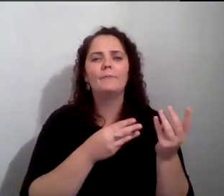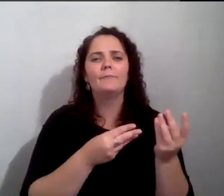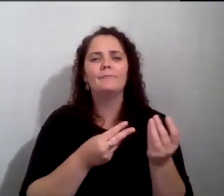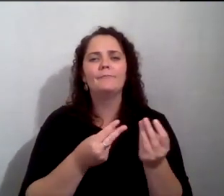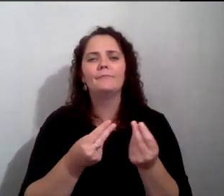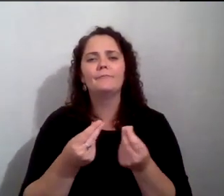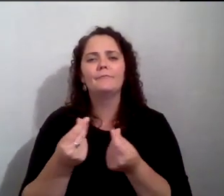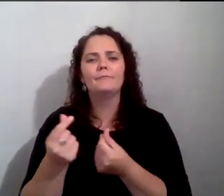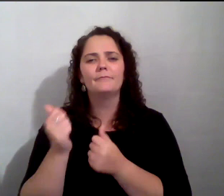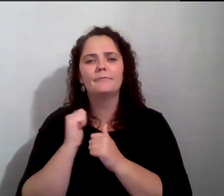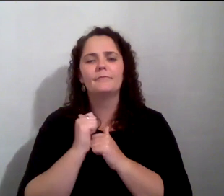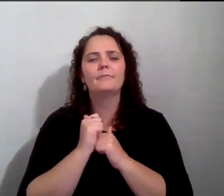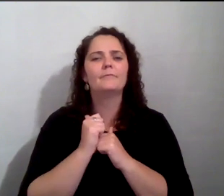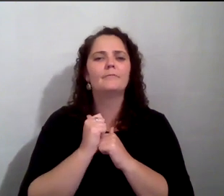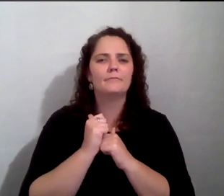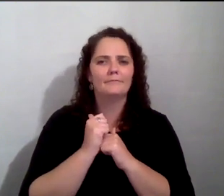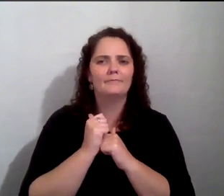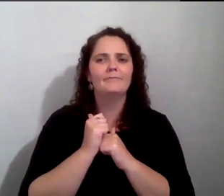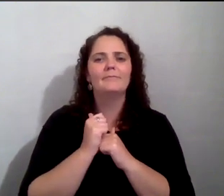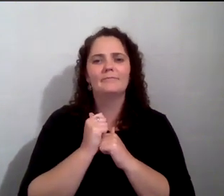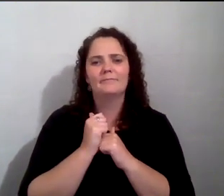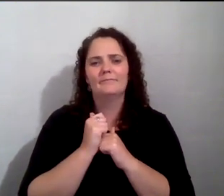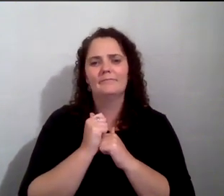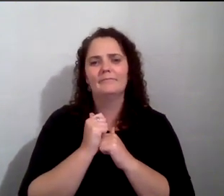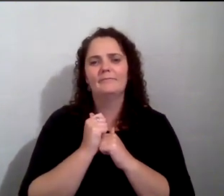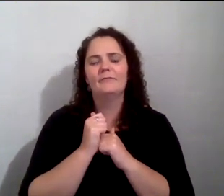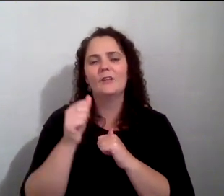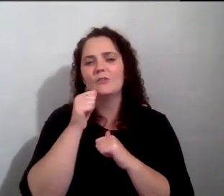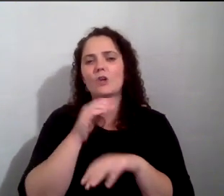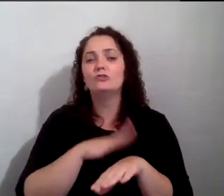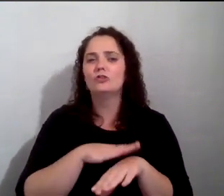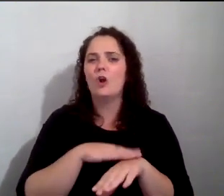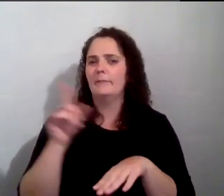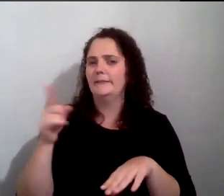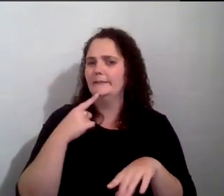contemporary consumption, you know everything just bowls along but painting sort of like yanks something out of there.